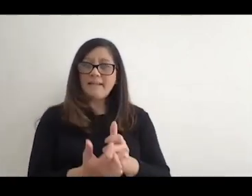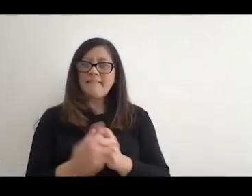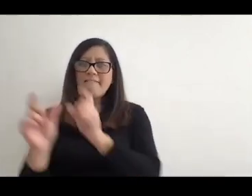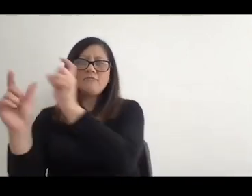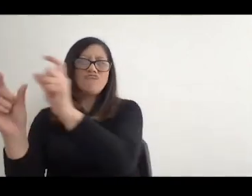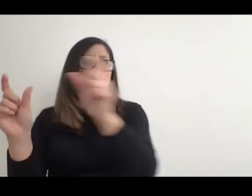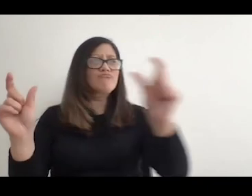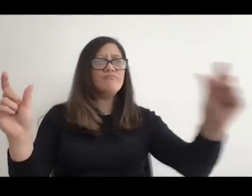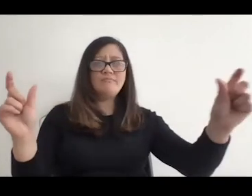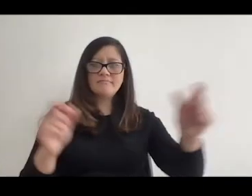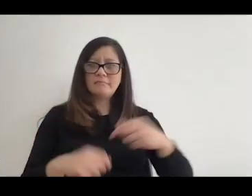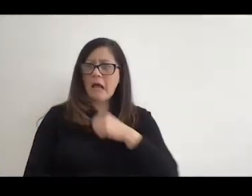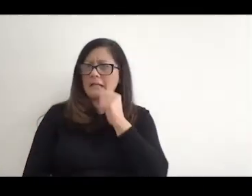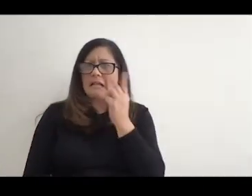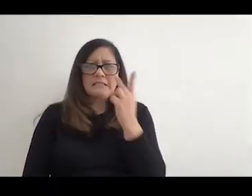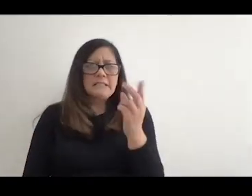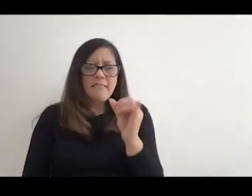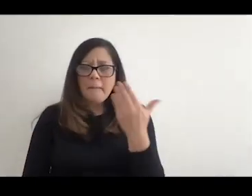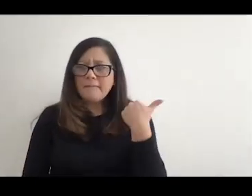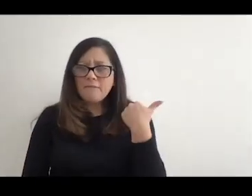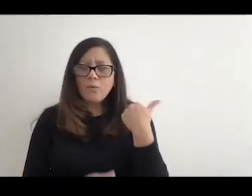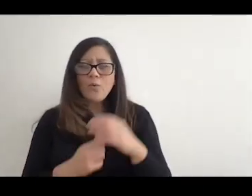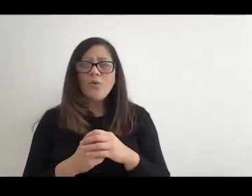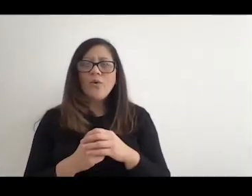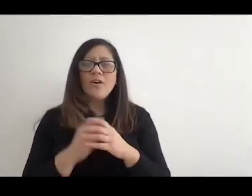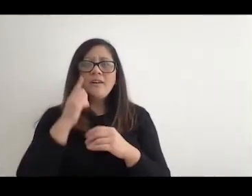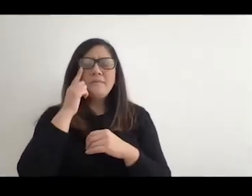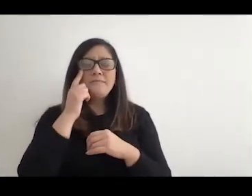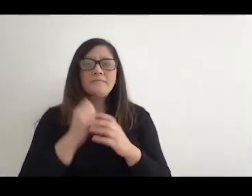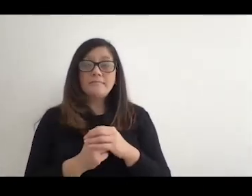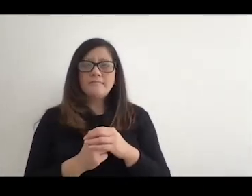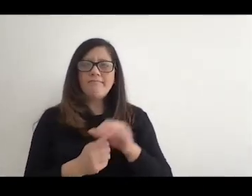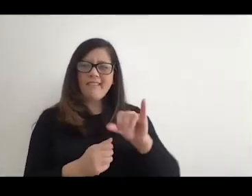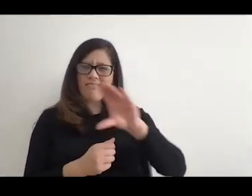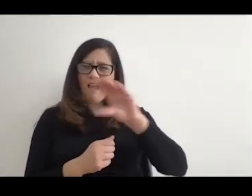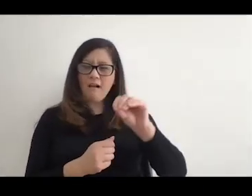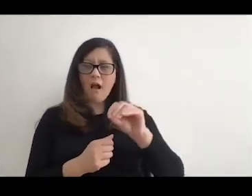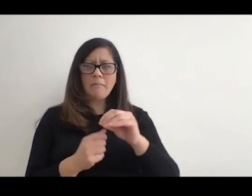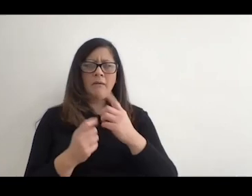And I had not seen that before. And they didn't do this. Like I said, they didn't have this